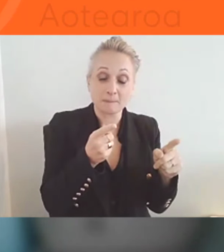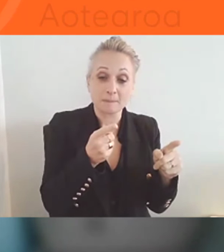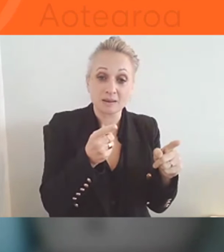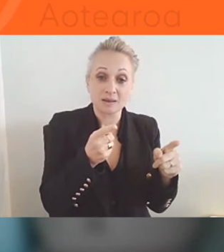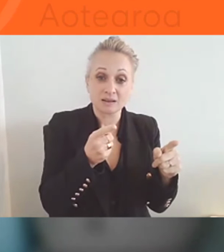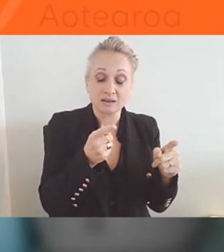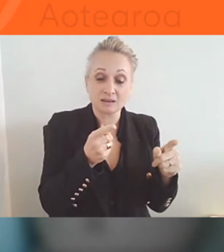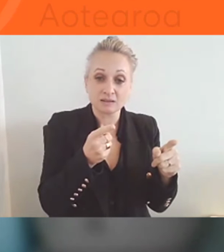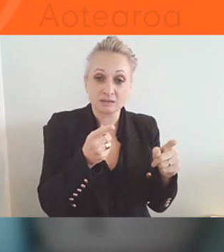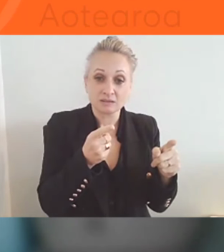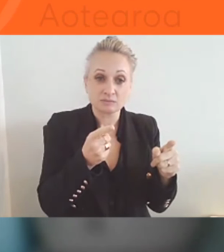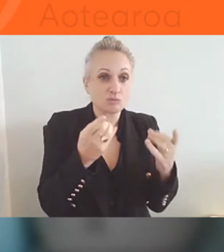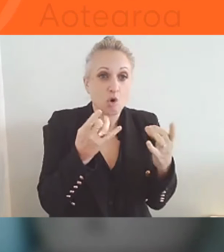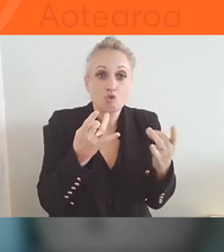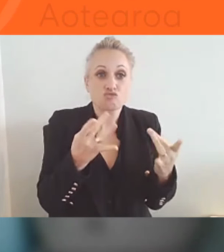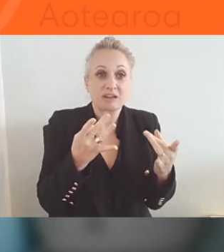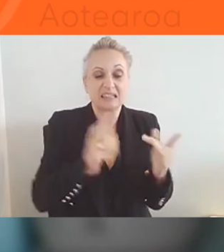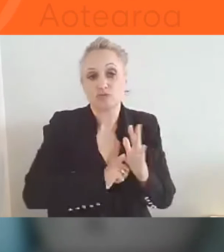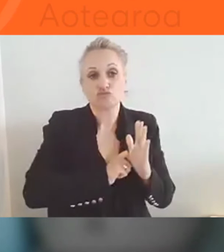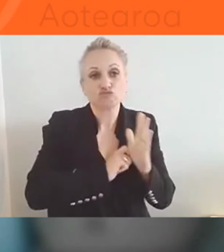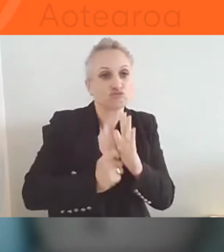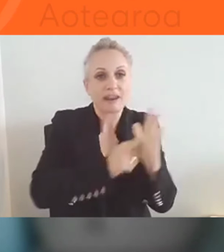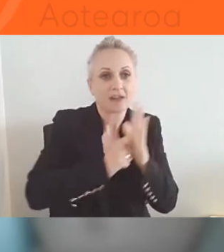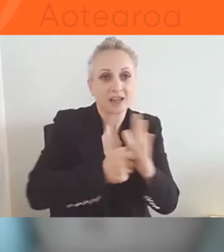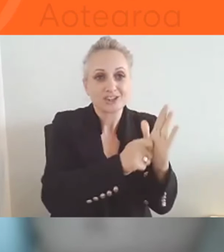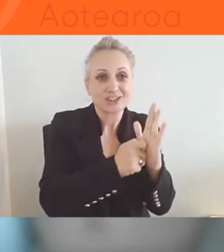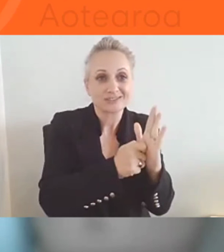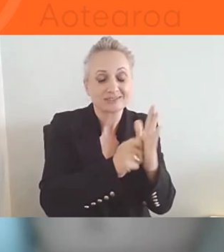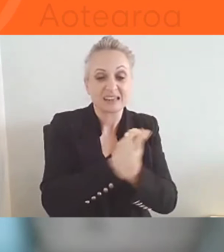undergoing renovation anyway. So if renovations are happening then